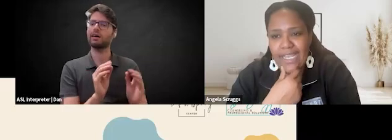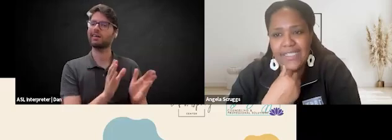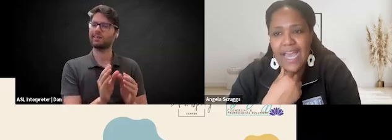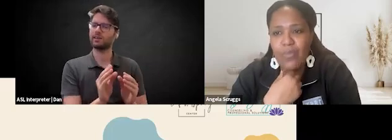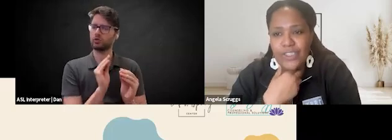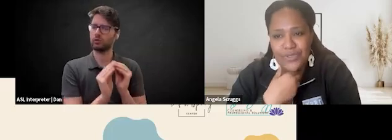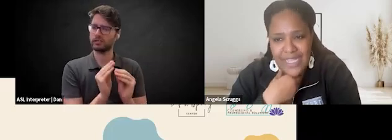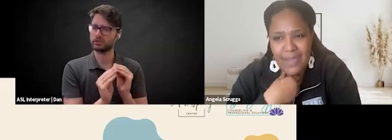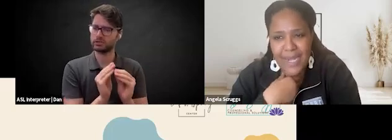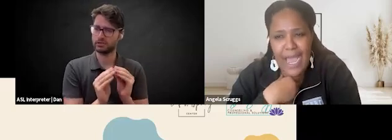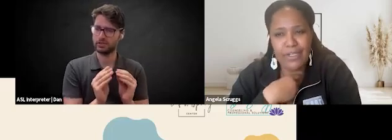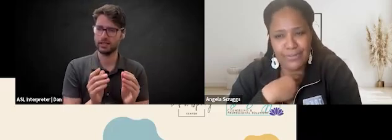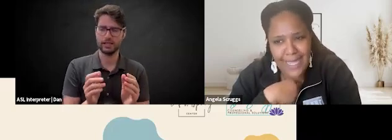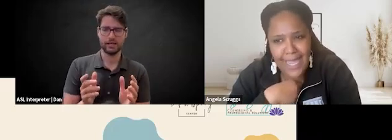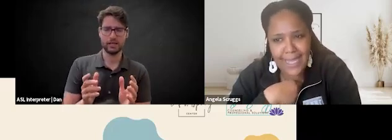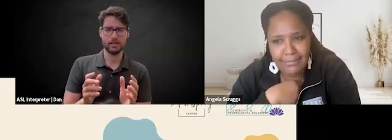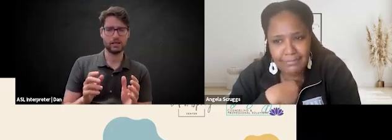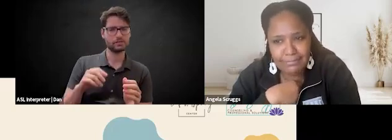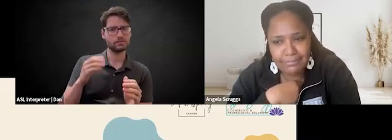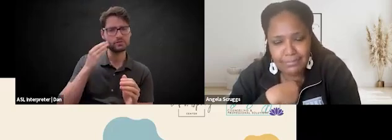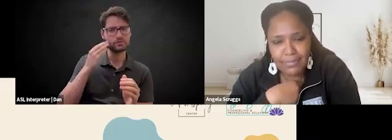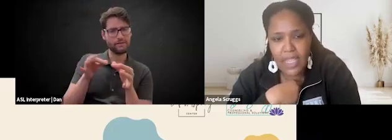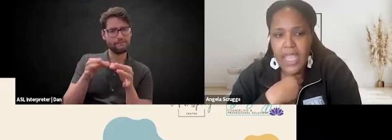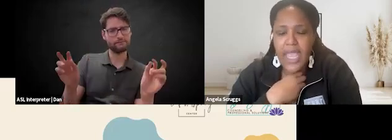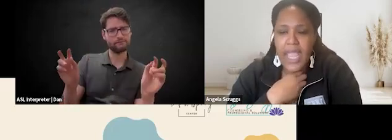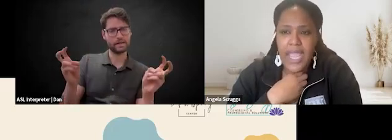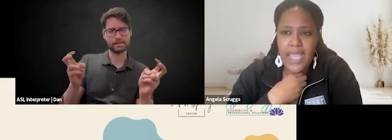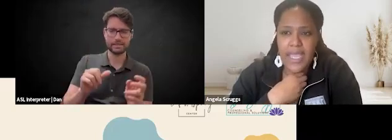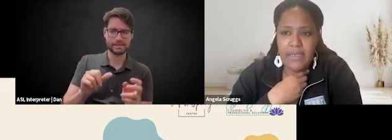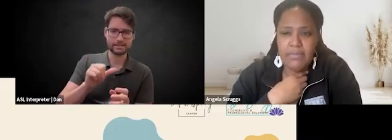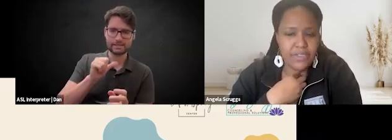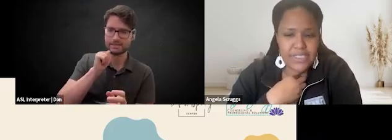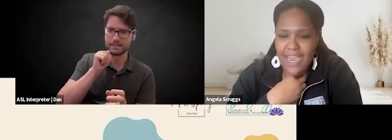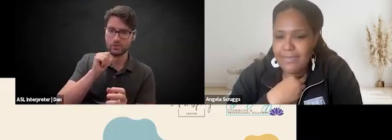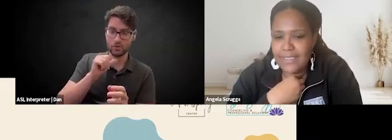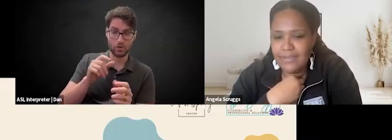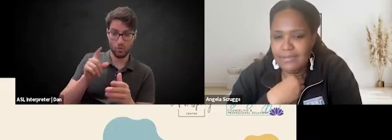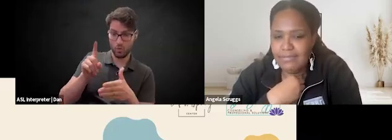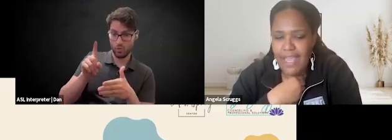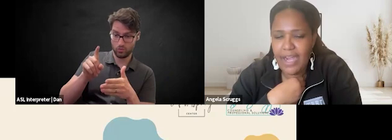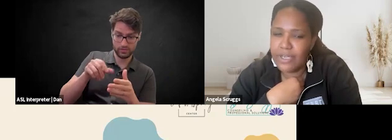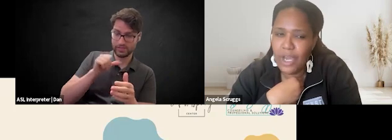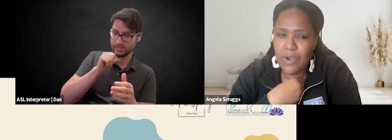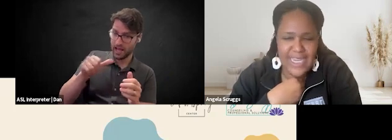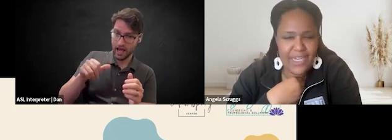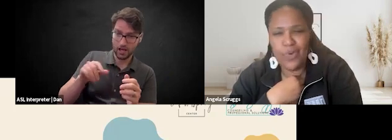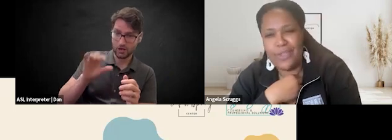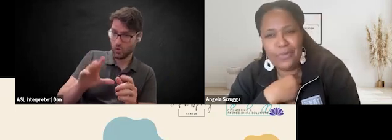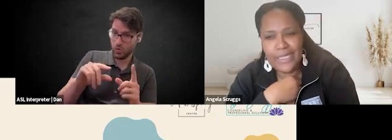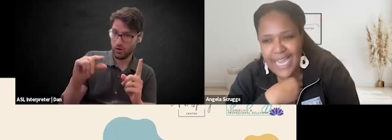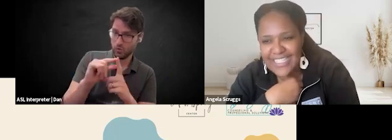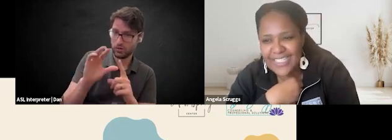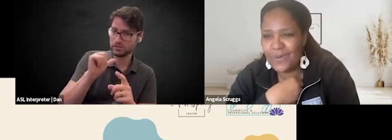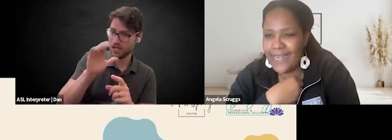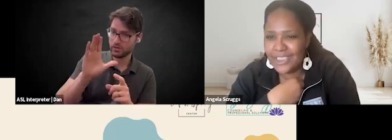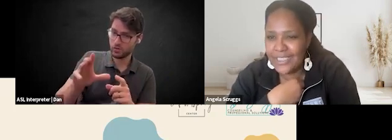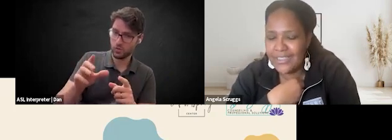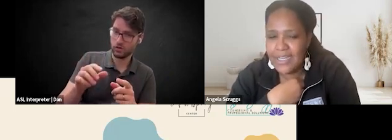"It's not what you say, but how you say it." And most times, I don't know anyone that really likes correction.